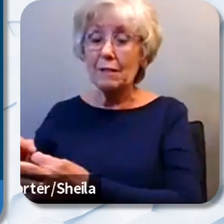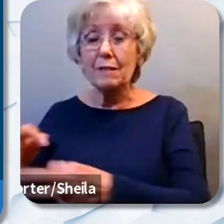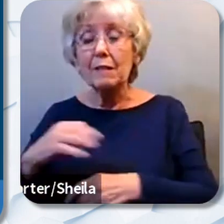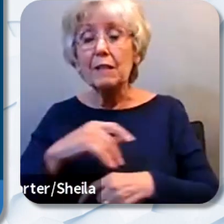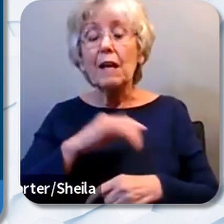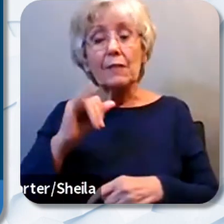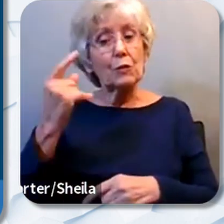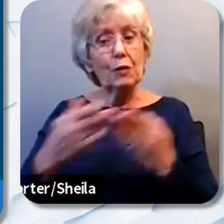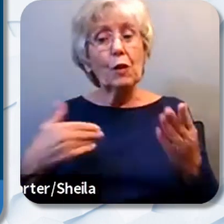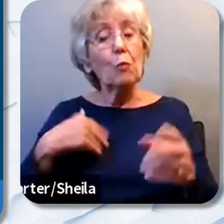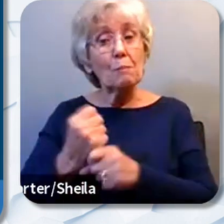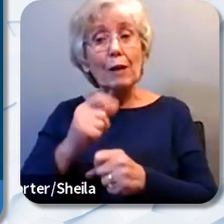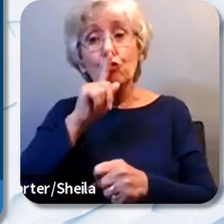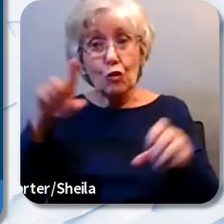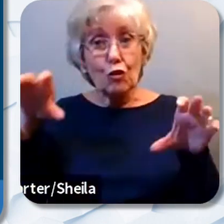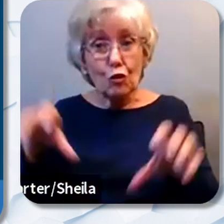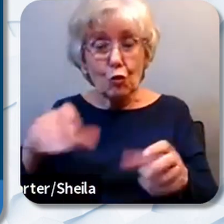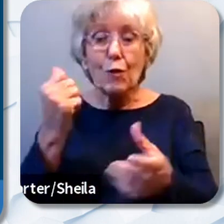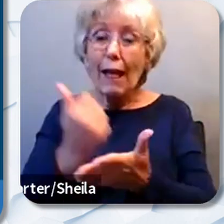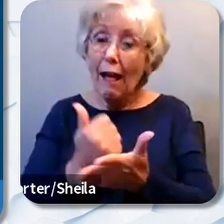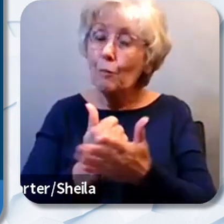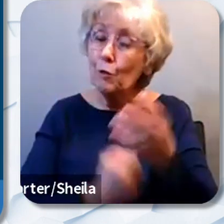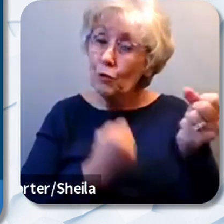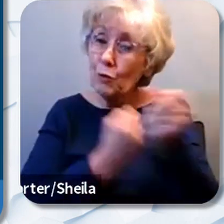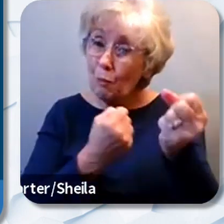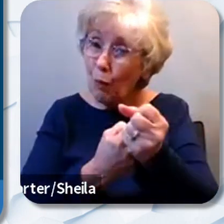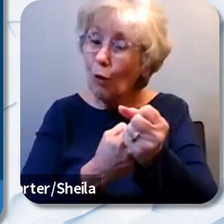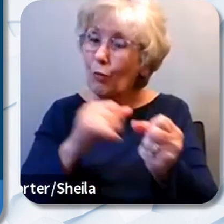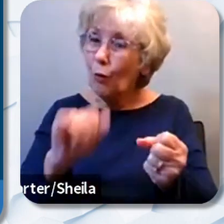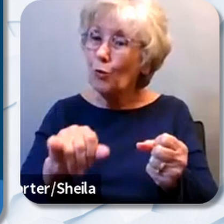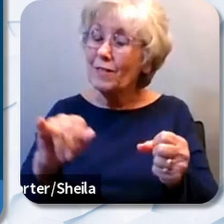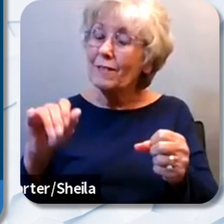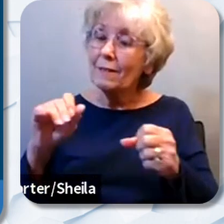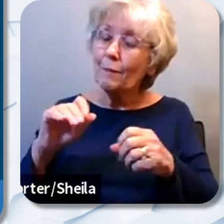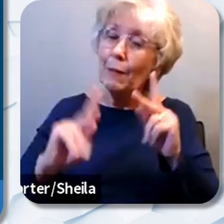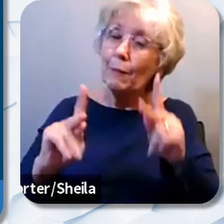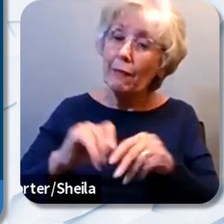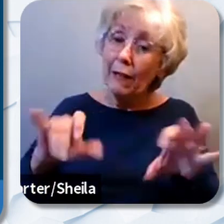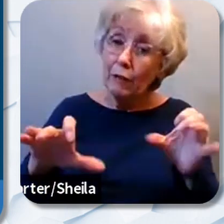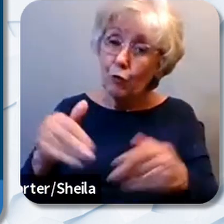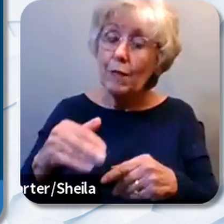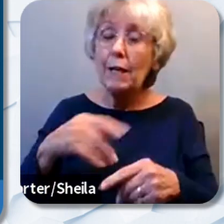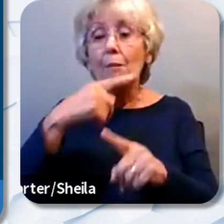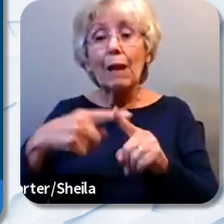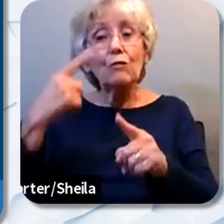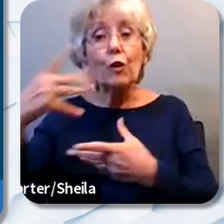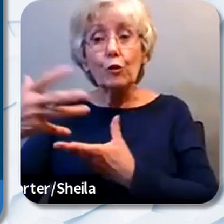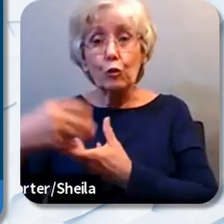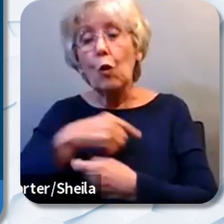Making sure to do to help support them and we also for our inclusion, we are an inclusive preschool